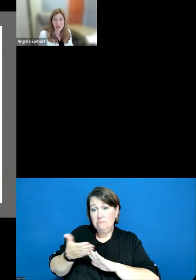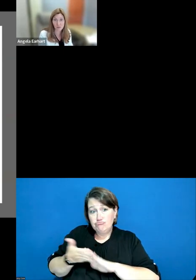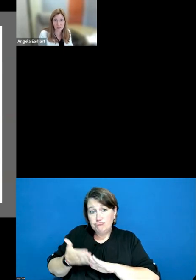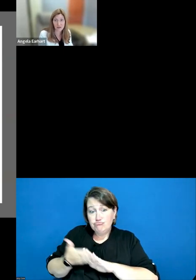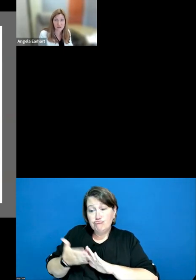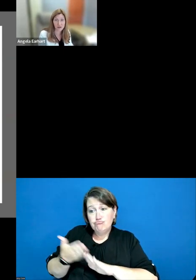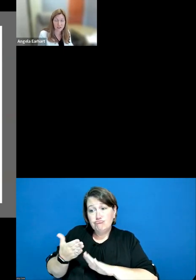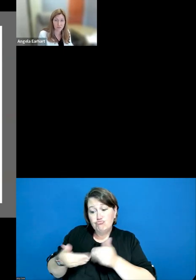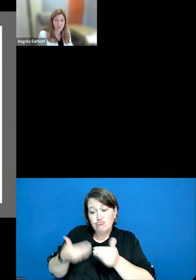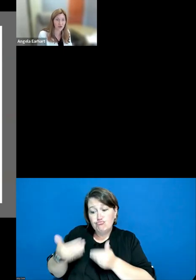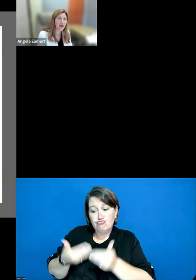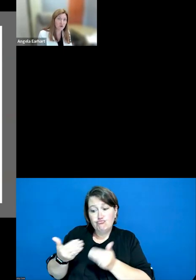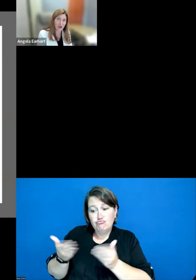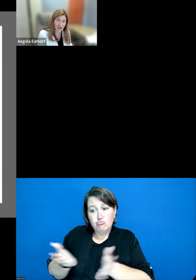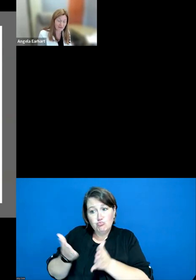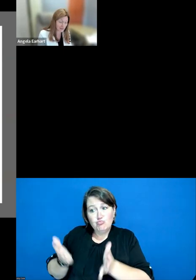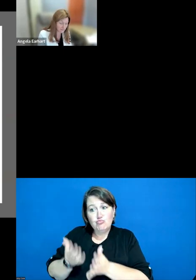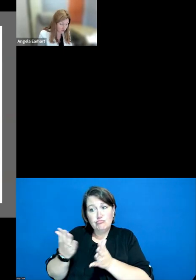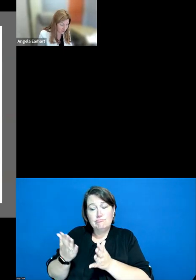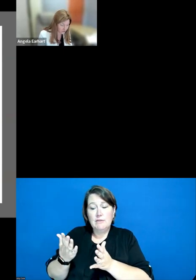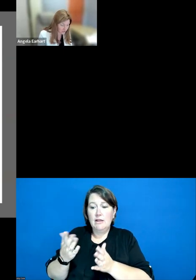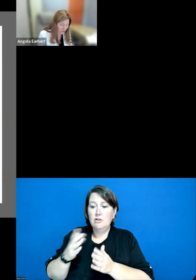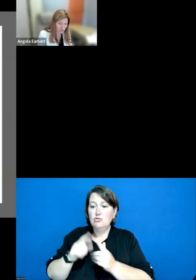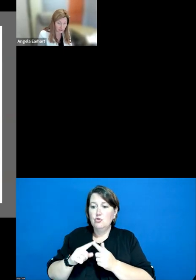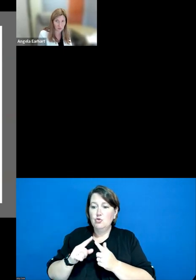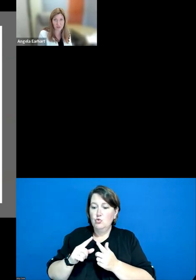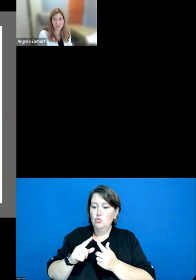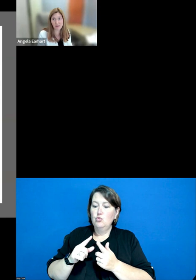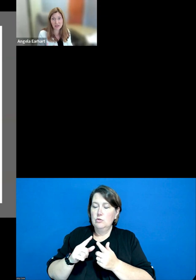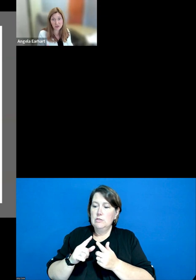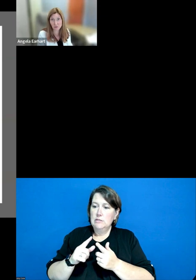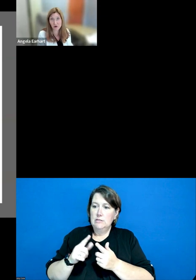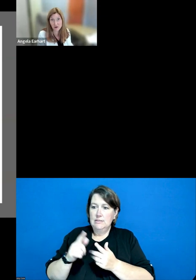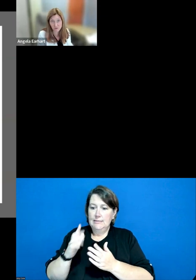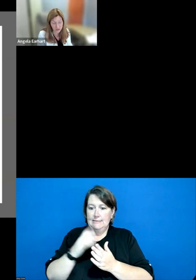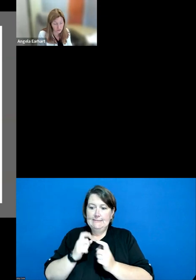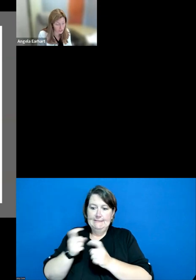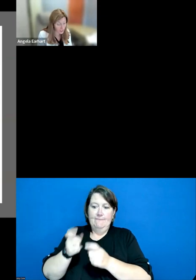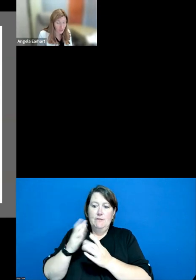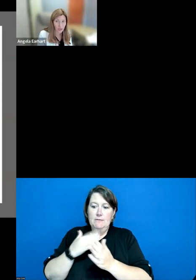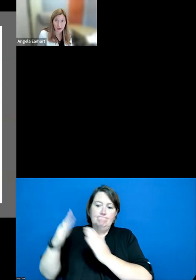helped counteract these barriers. And so these patients were interviewed.